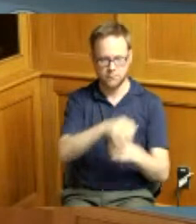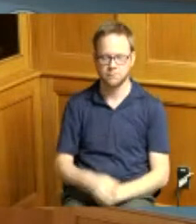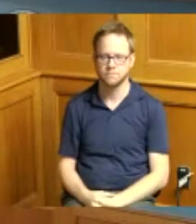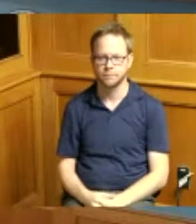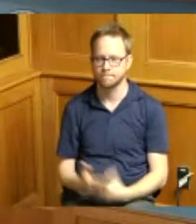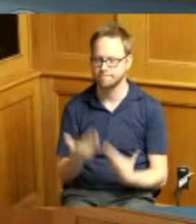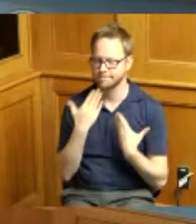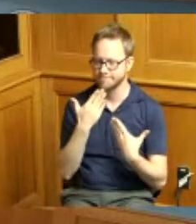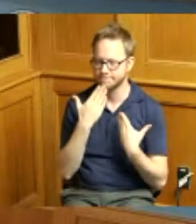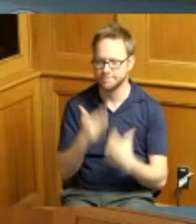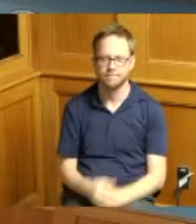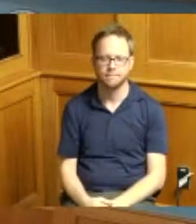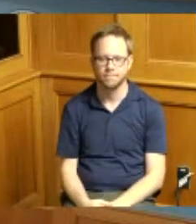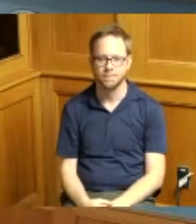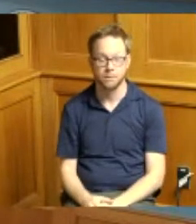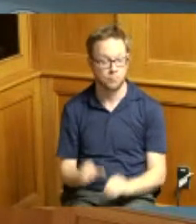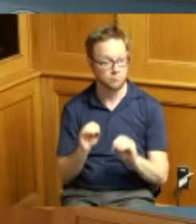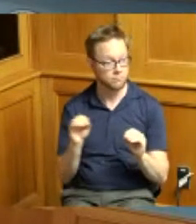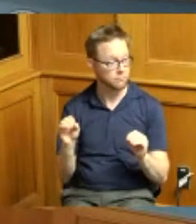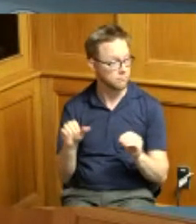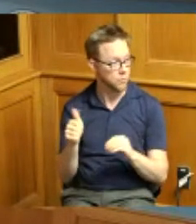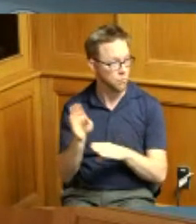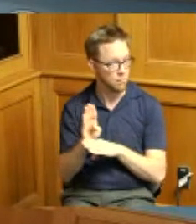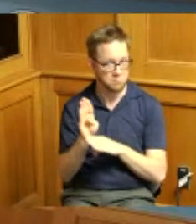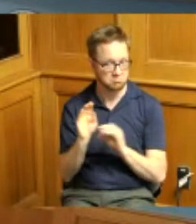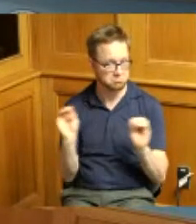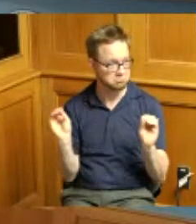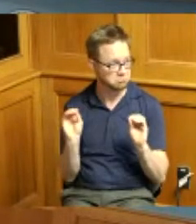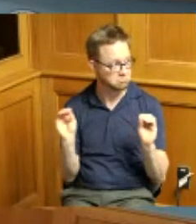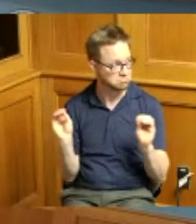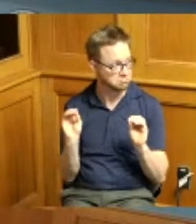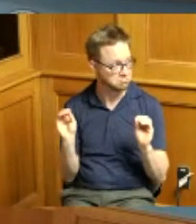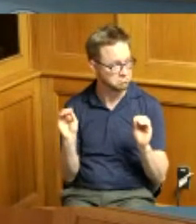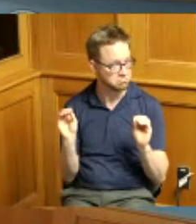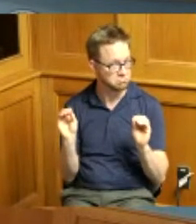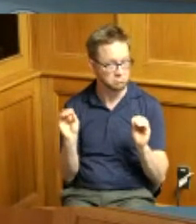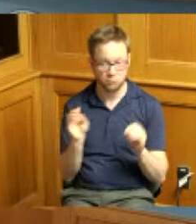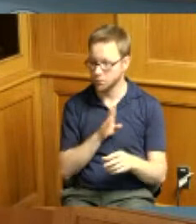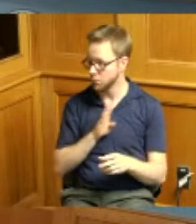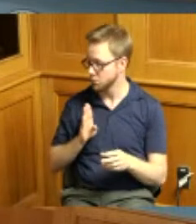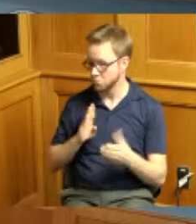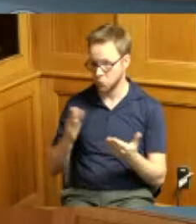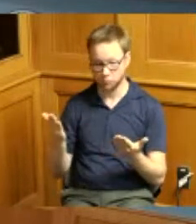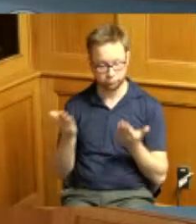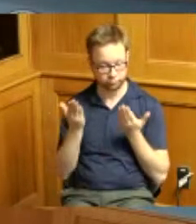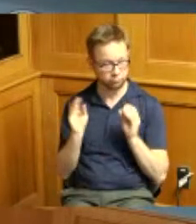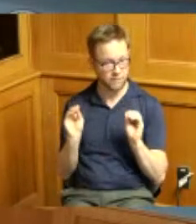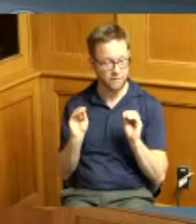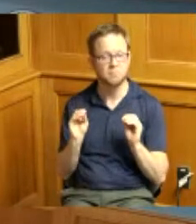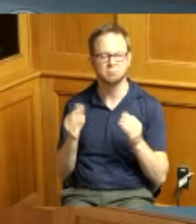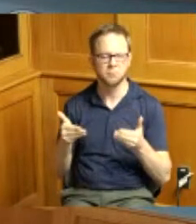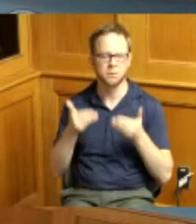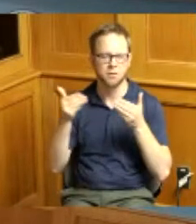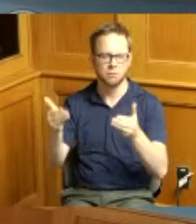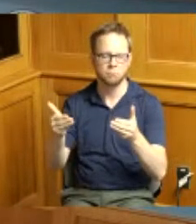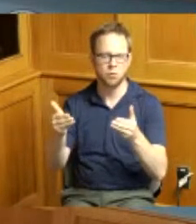you with no further business to come before the Board I'd like to make a motion to adjourn second